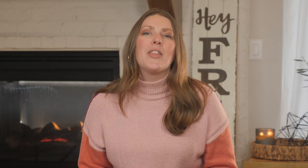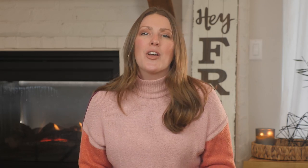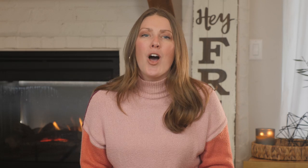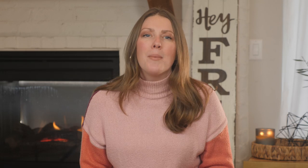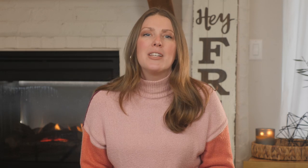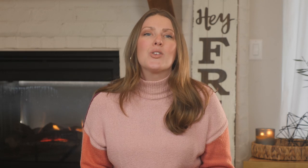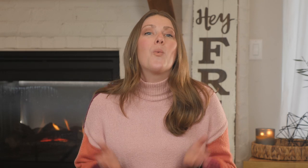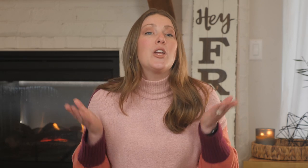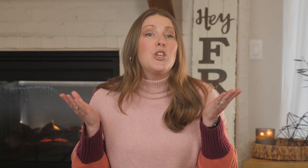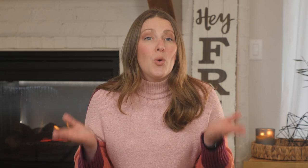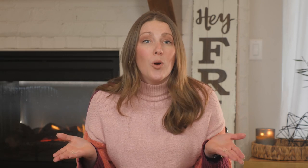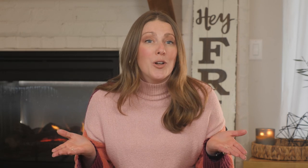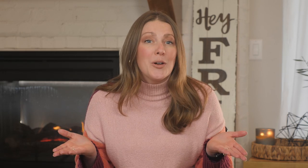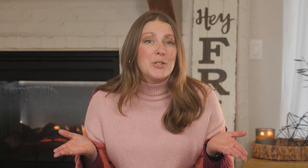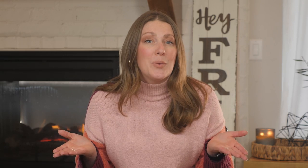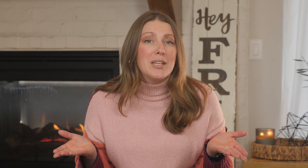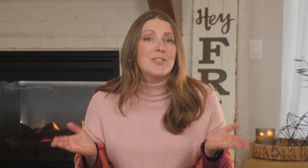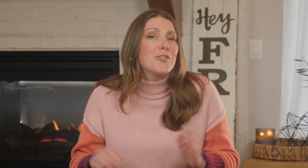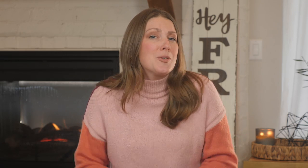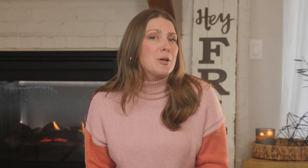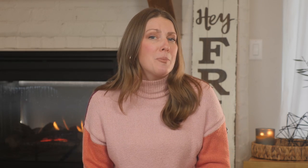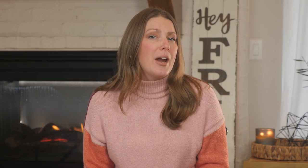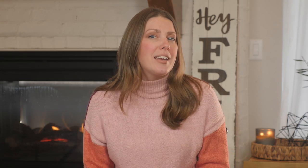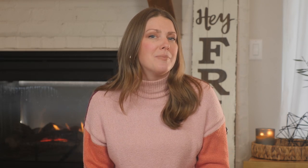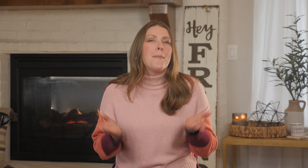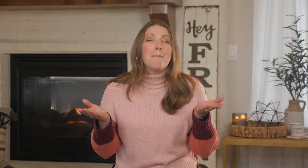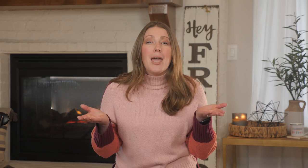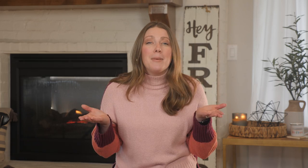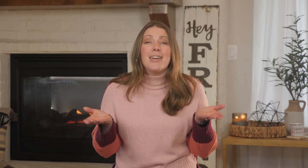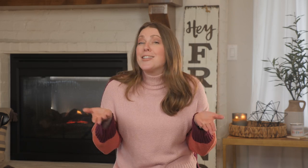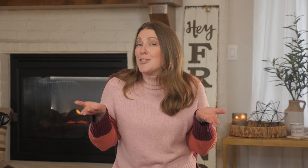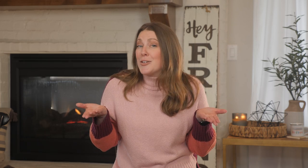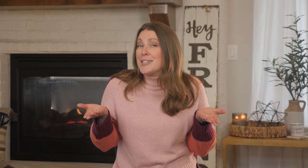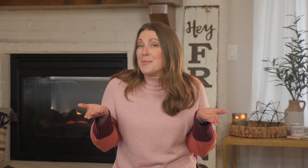know in the comments what your go-to is for spring break. Maybe it's learning